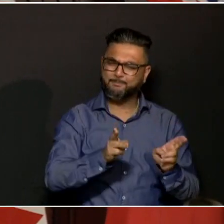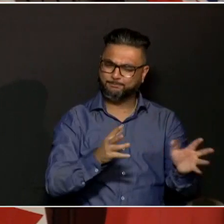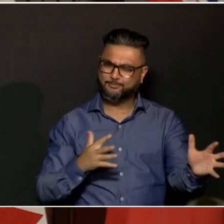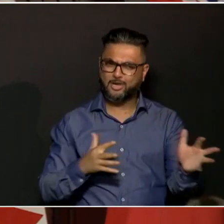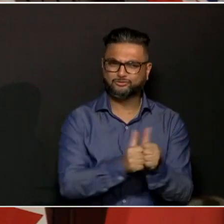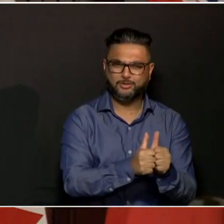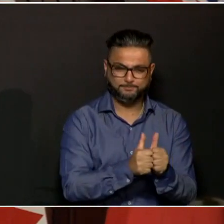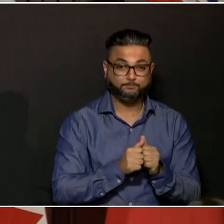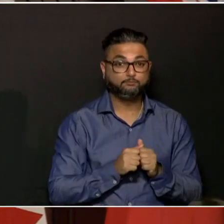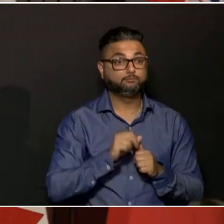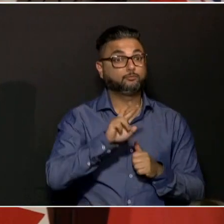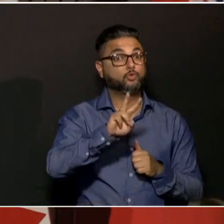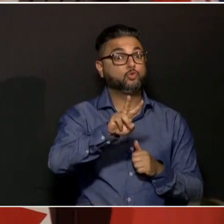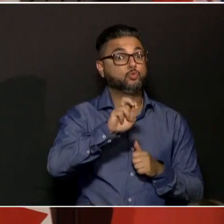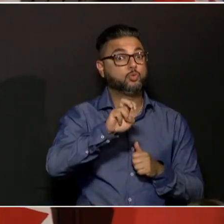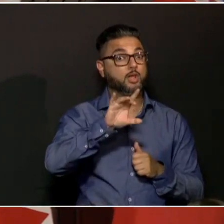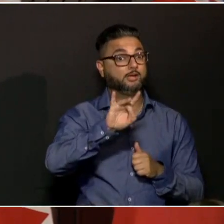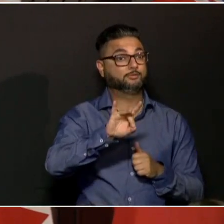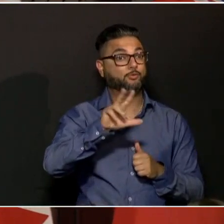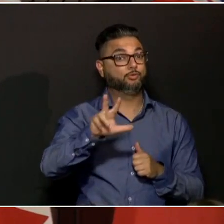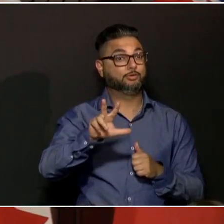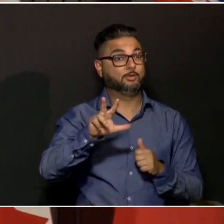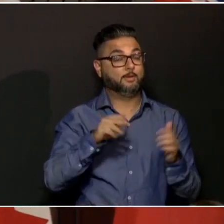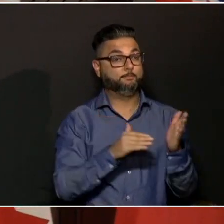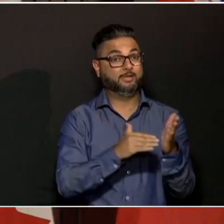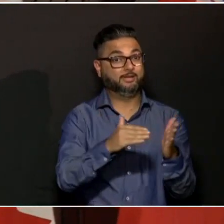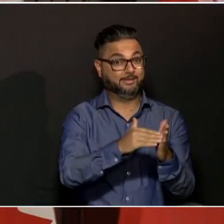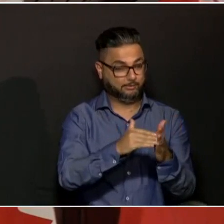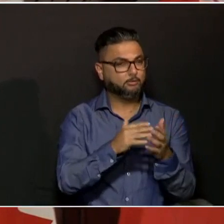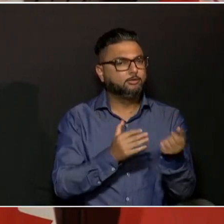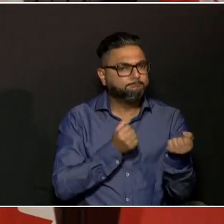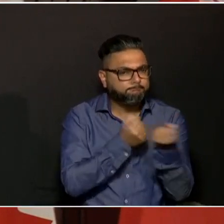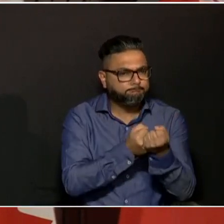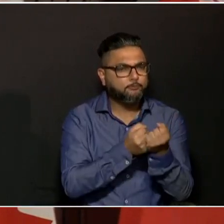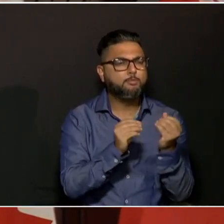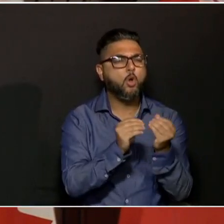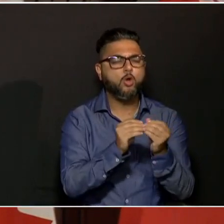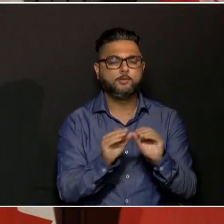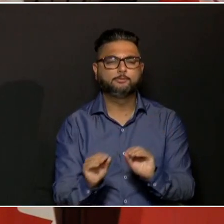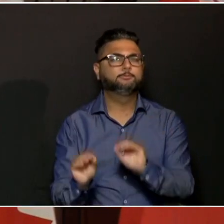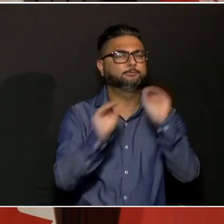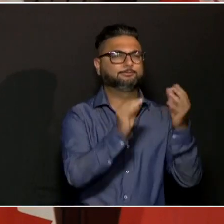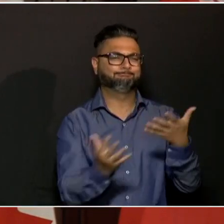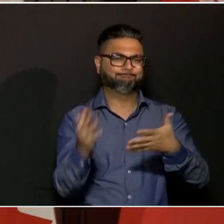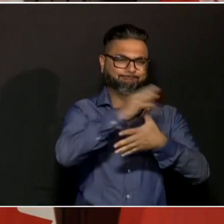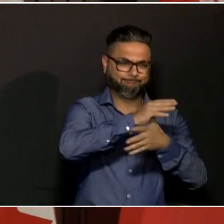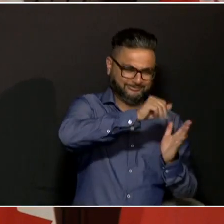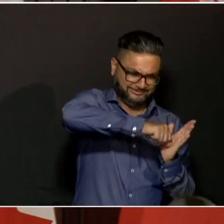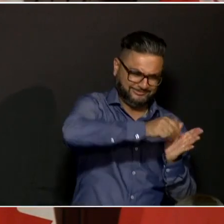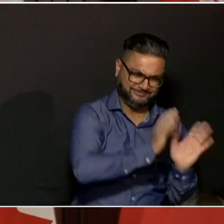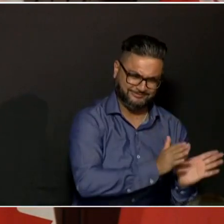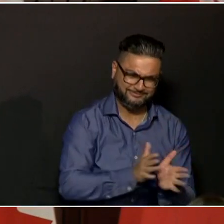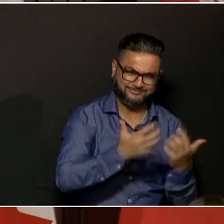That is over $283 million to support low priority surgeries for patients.